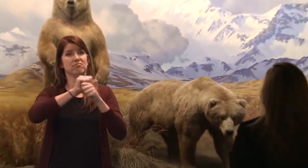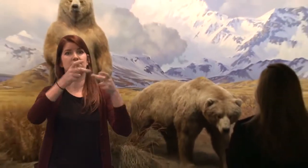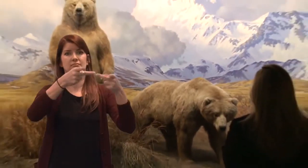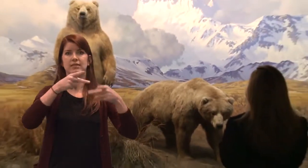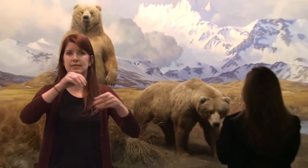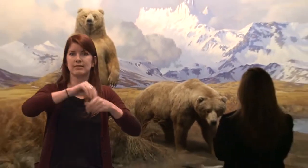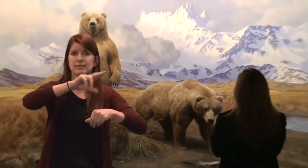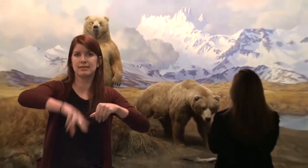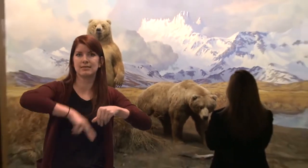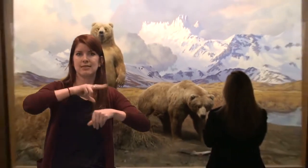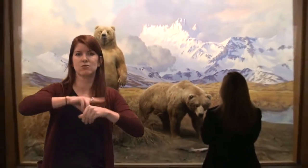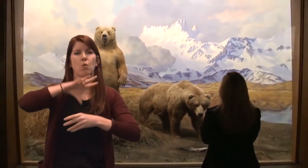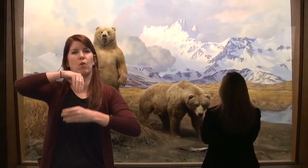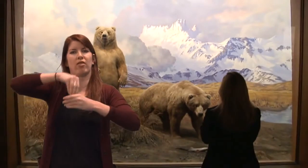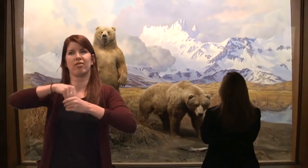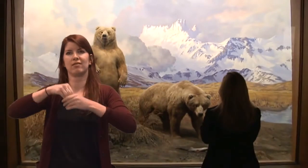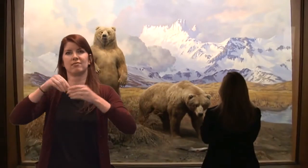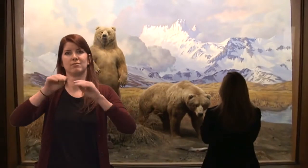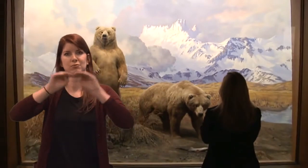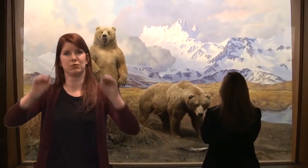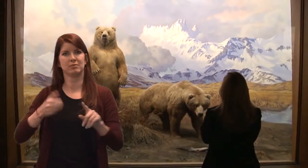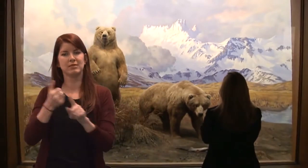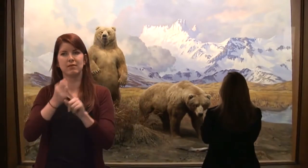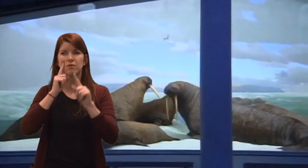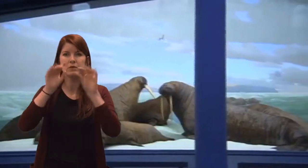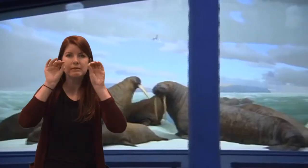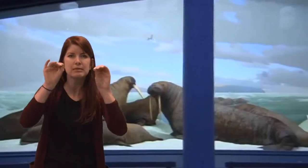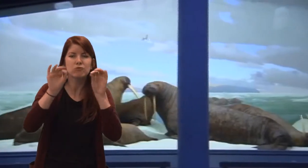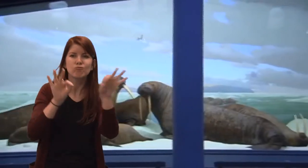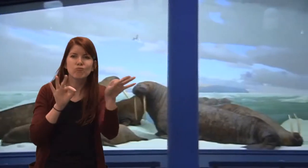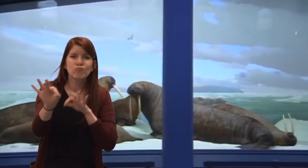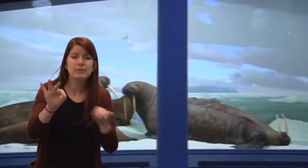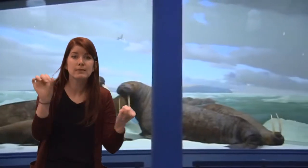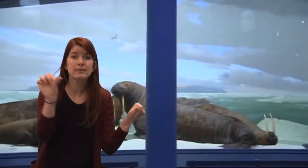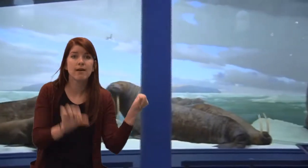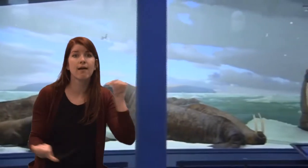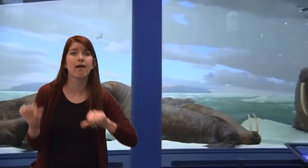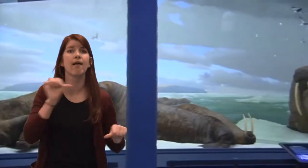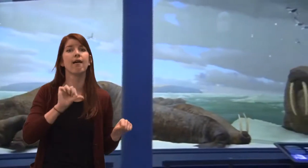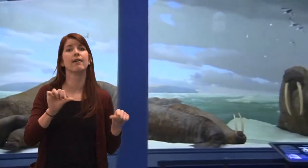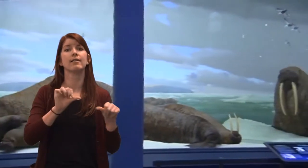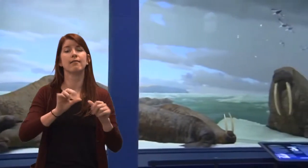of the museum, to teach and instruct science, and nurture environmental awareness